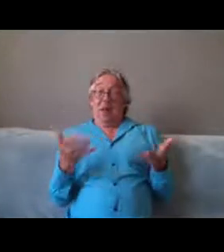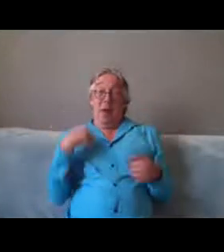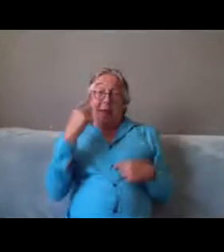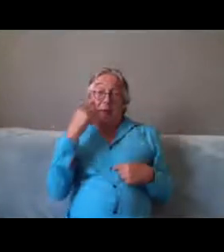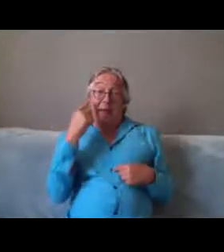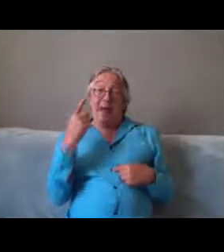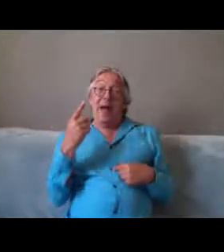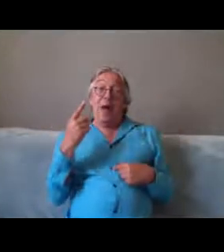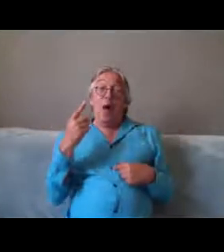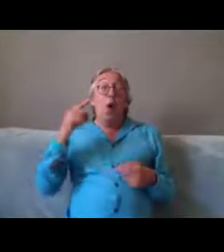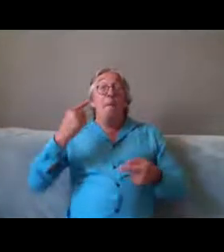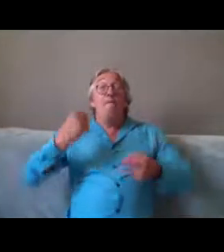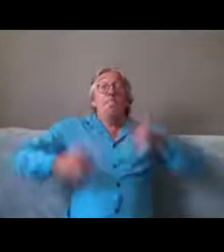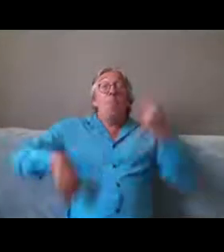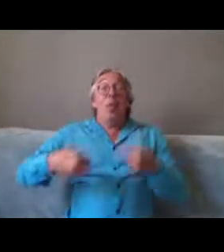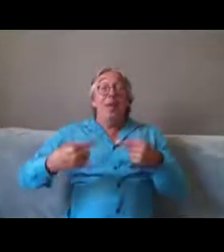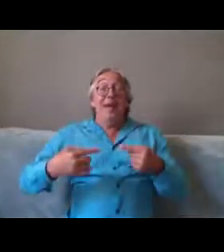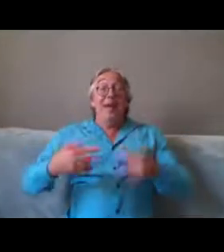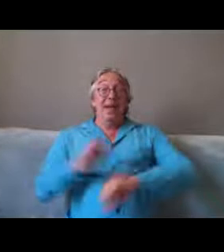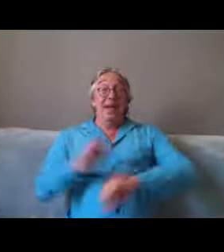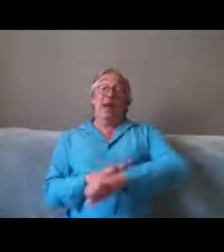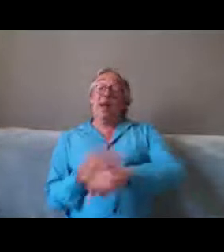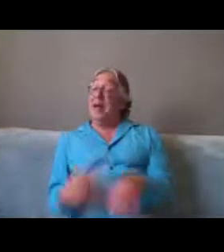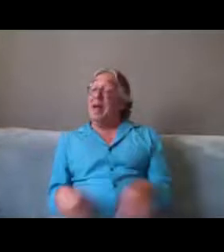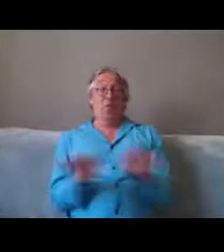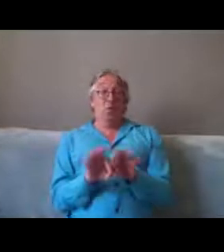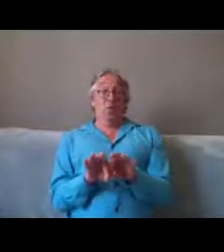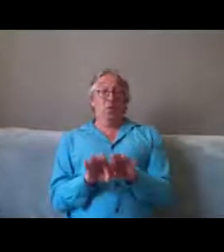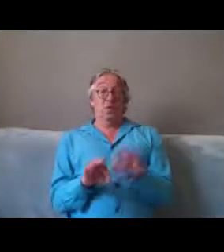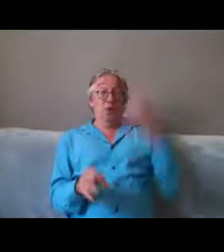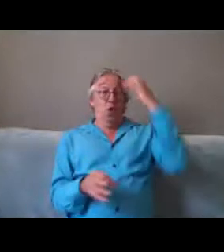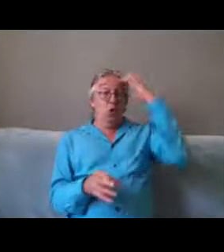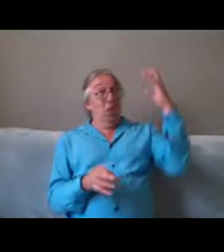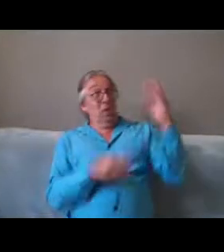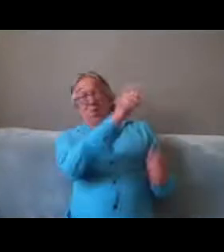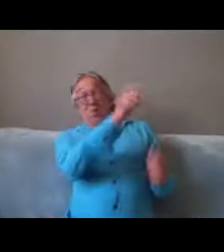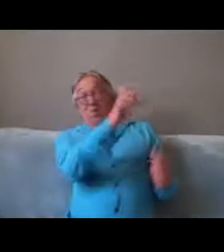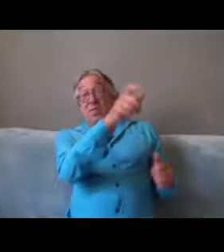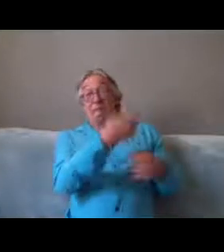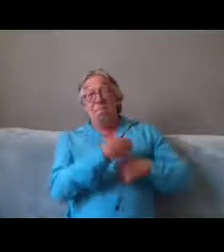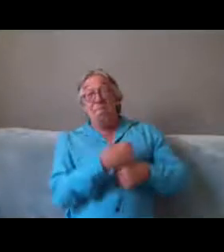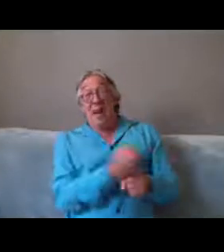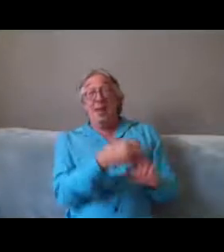This has been an important element in the discussions on how to make the programme more inclusive